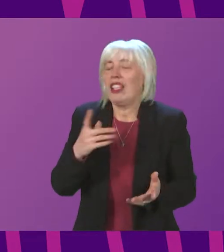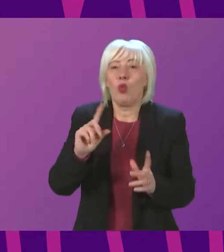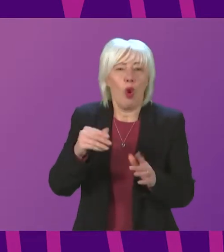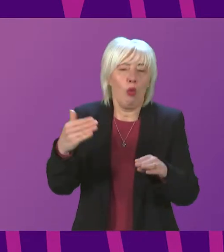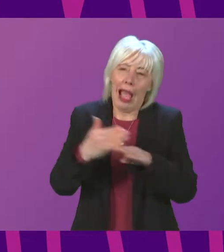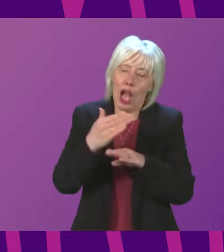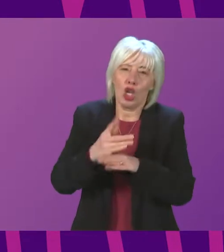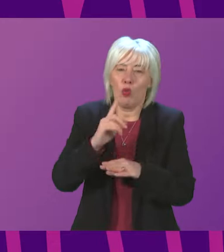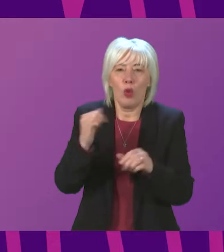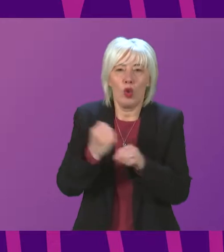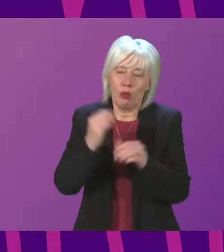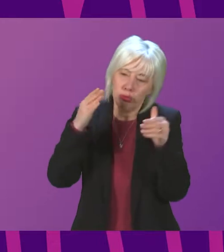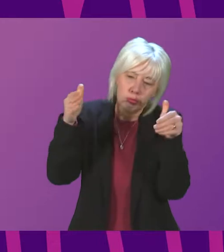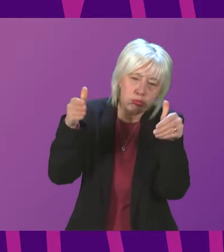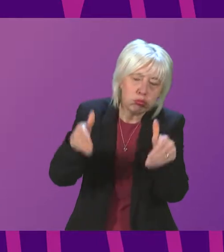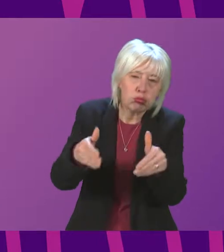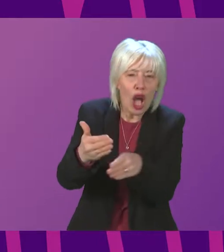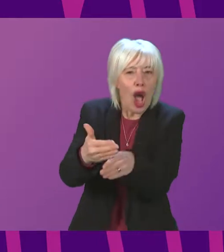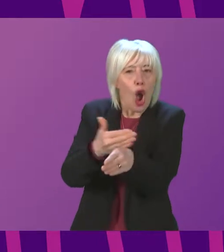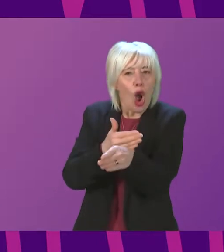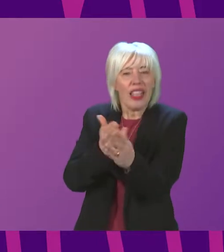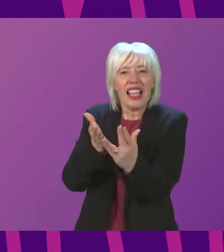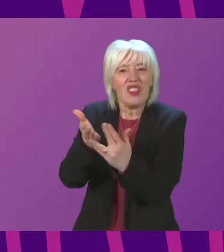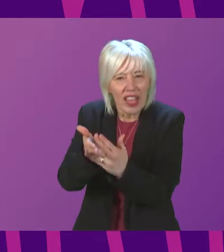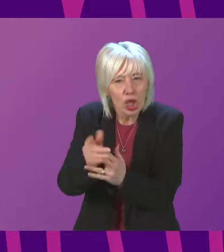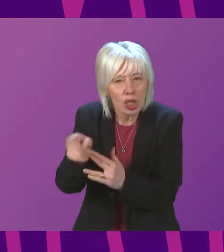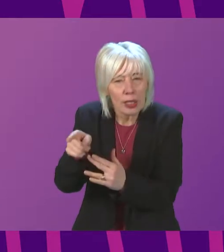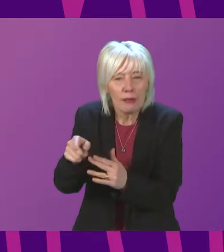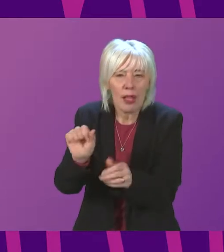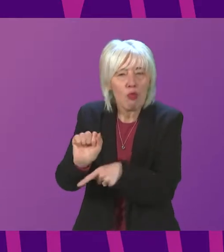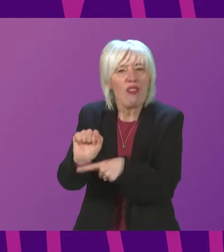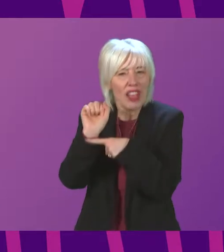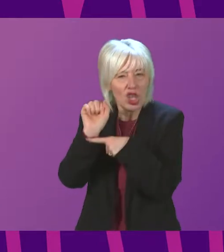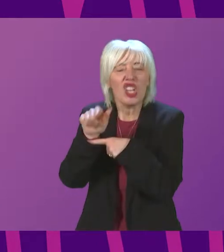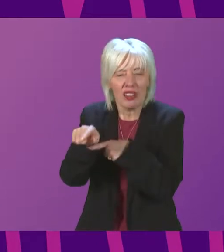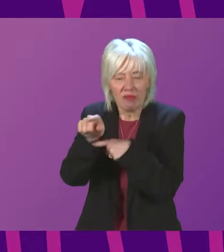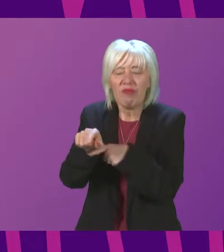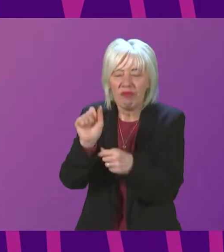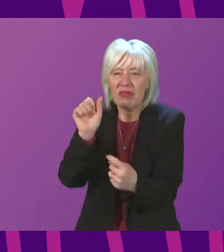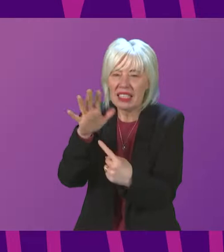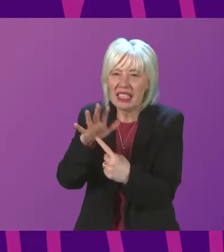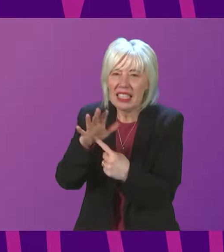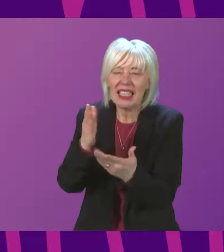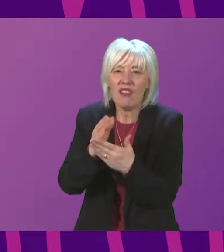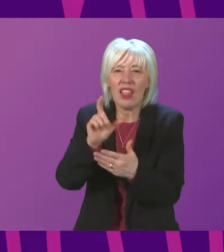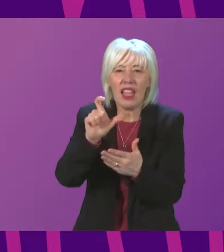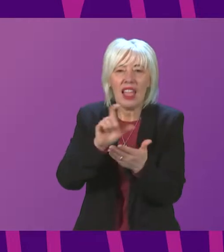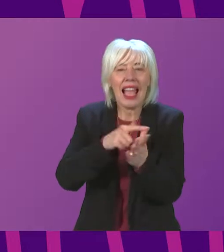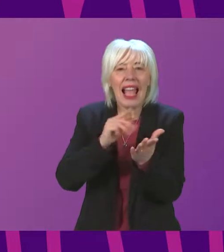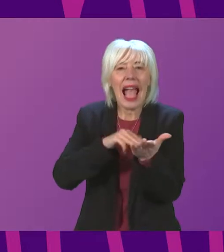We are focusing much more now on early intervention and prevention. That is the case particularly for children and adolescent mental health services but